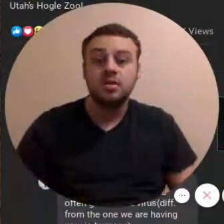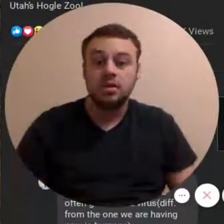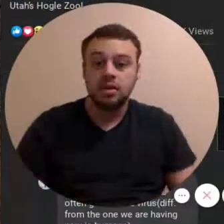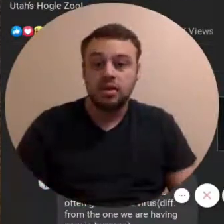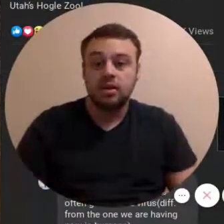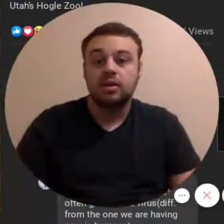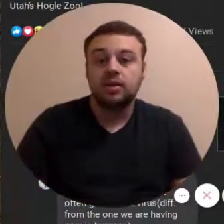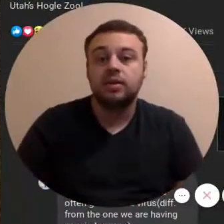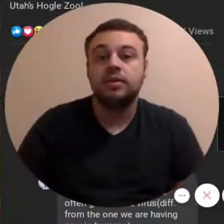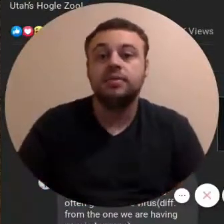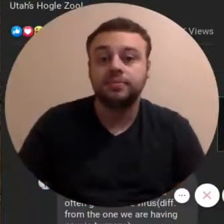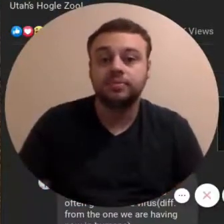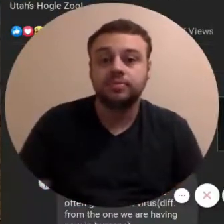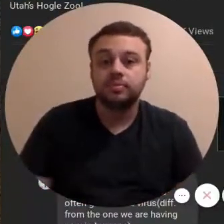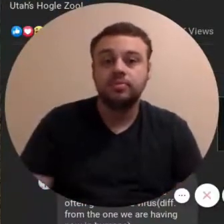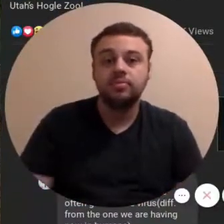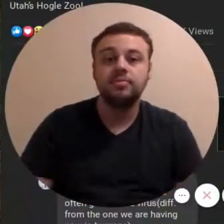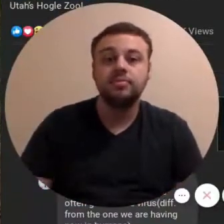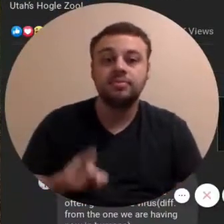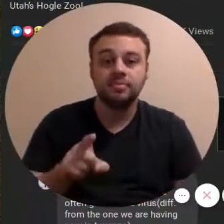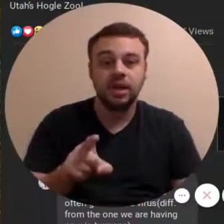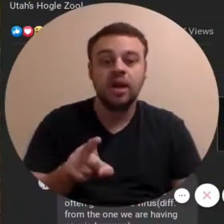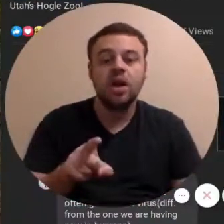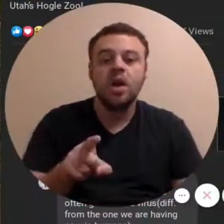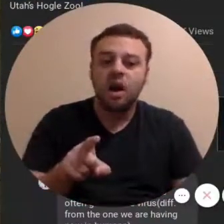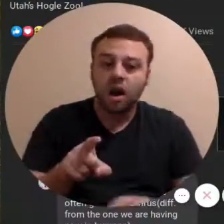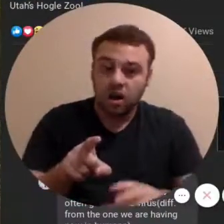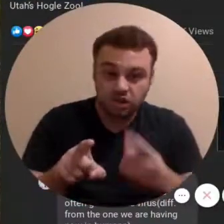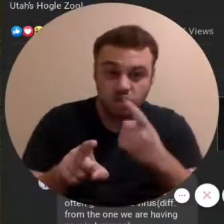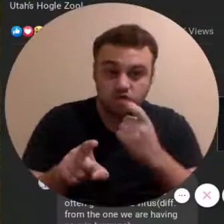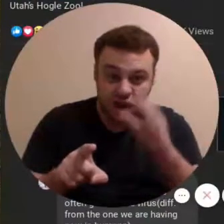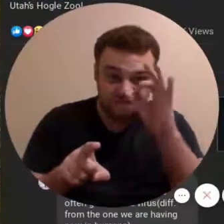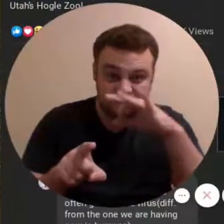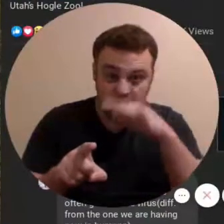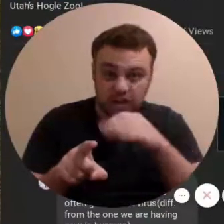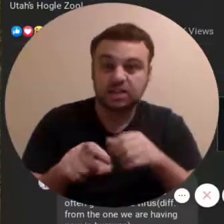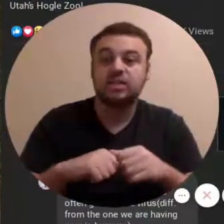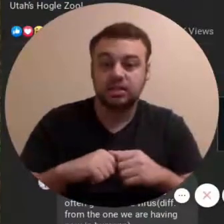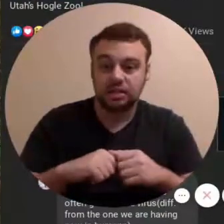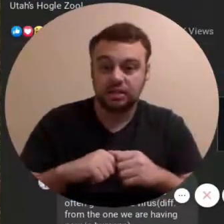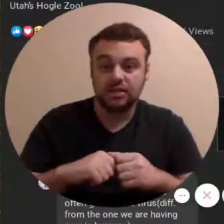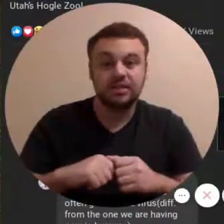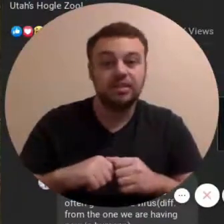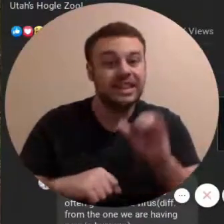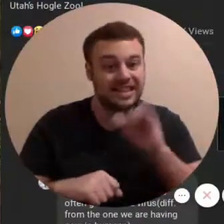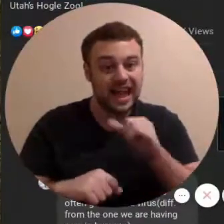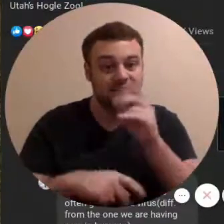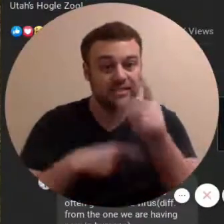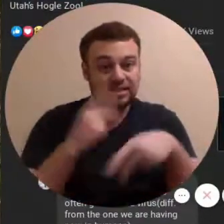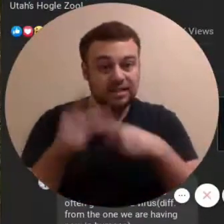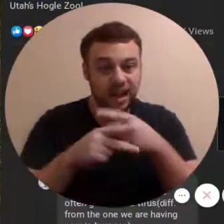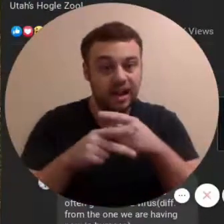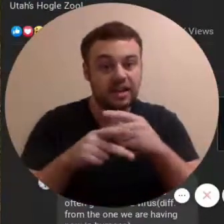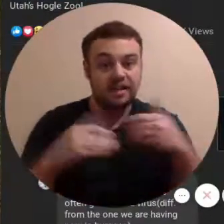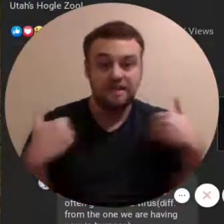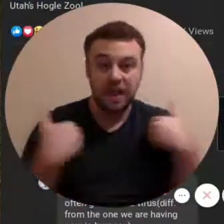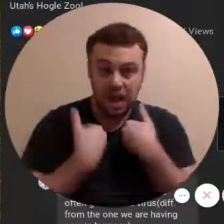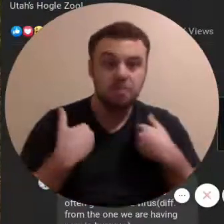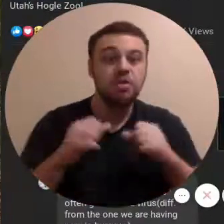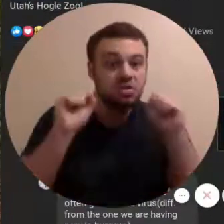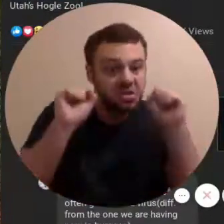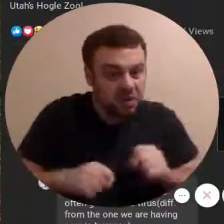Brad: Absolutely, so red foxes are a species that you very well could encounter here in Northern Utah.